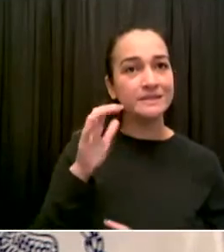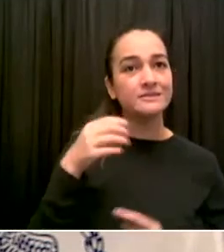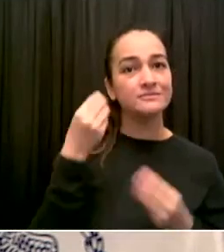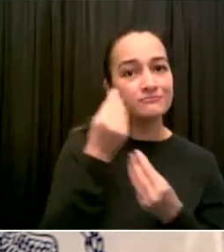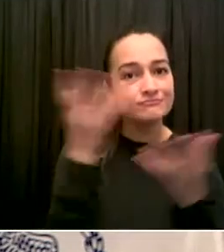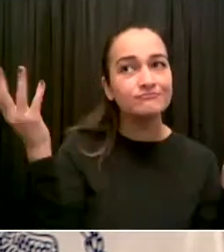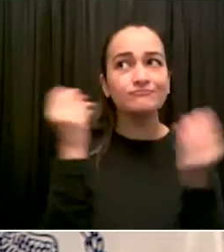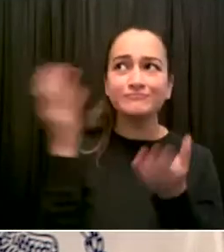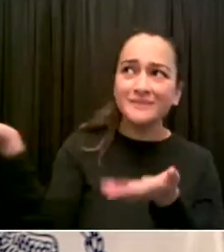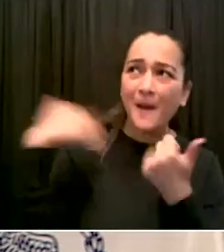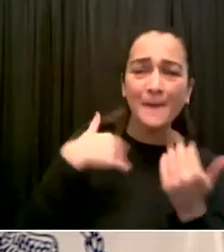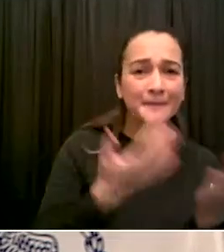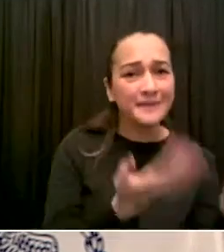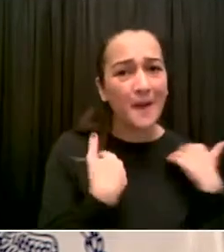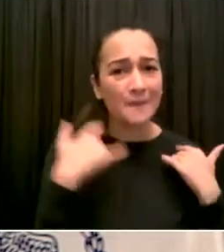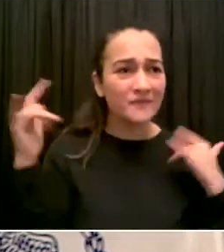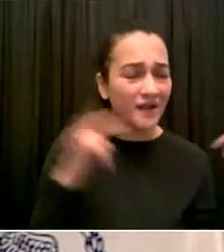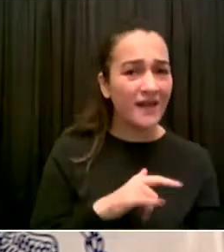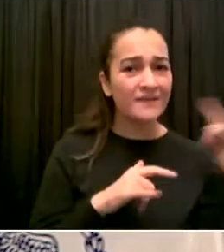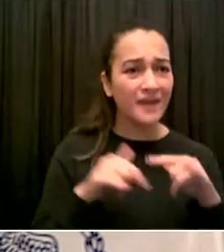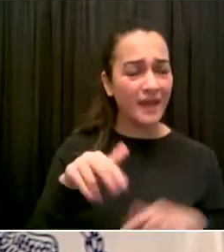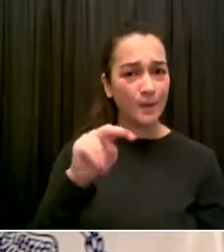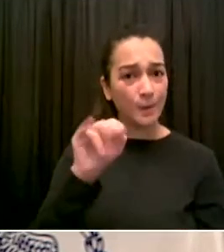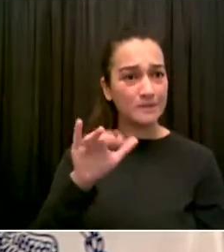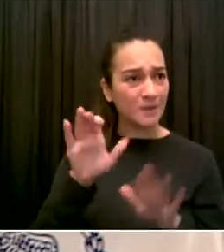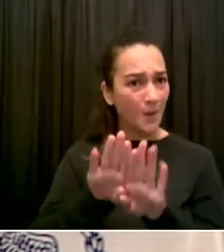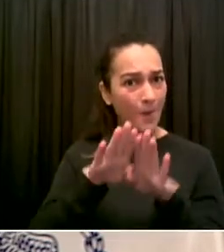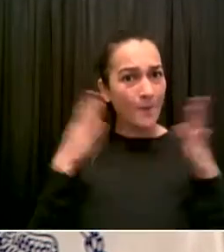THE WORLD THAT WILL HELP